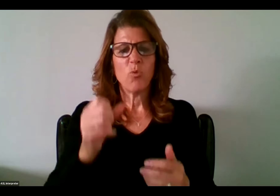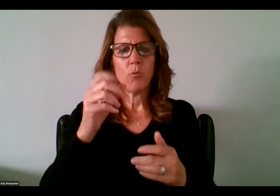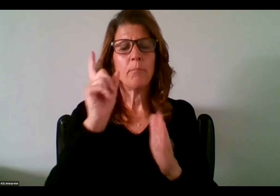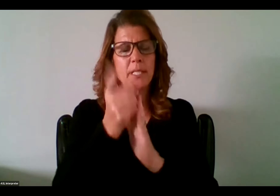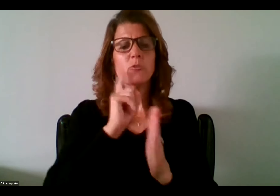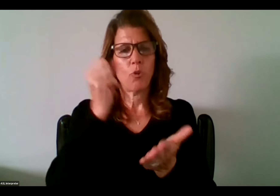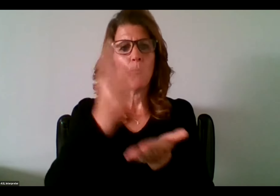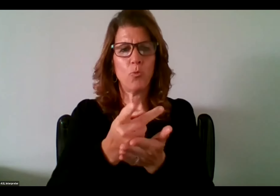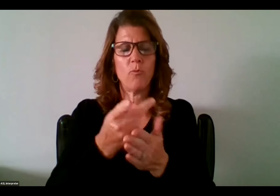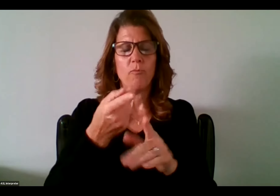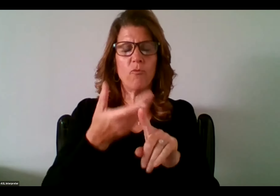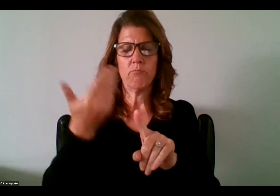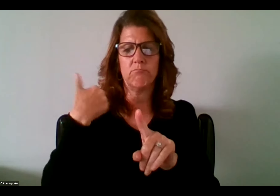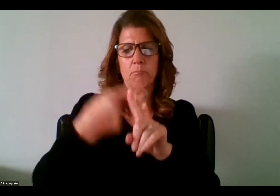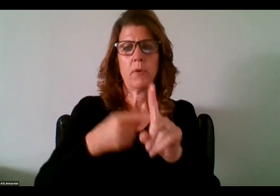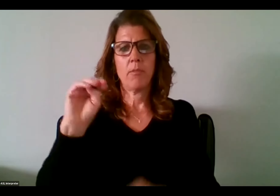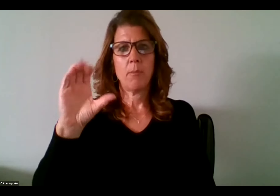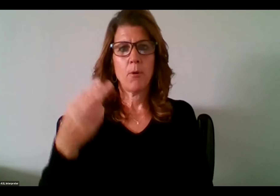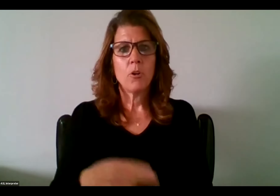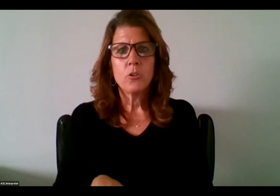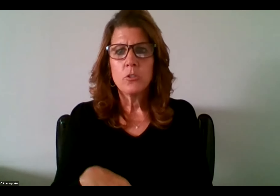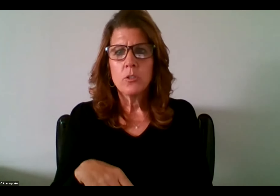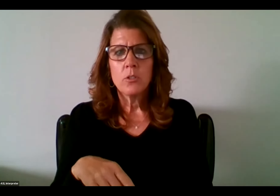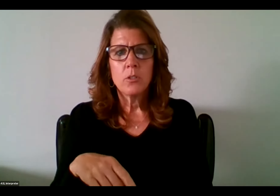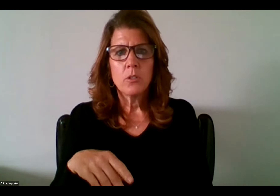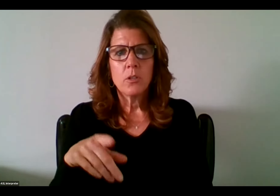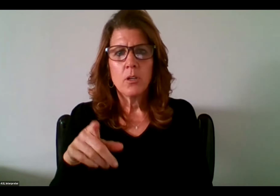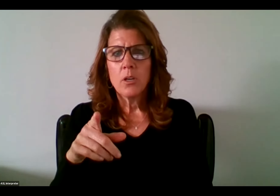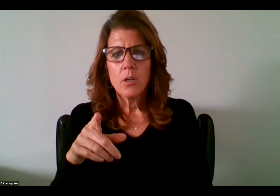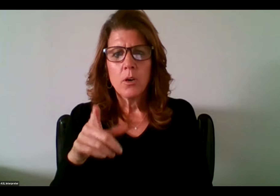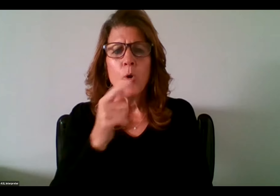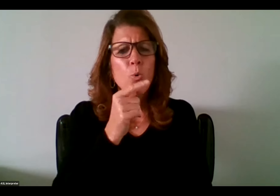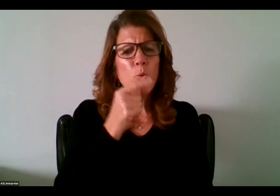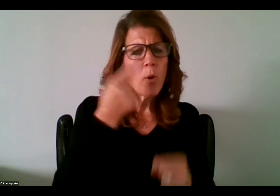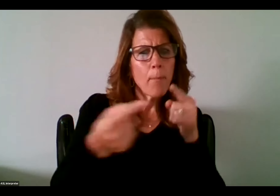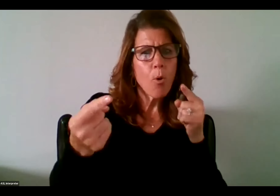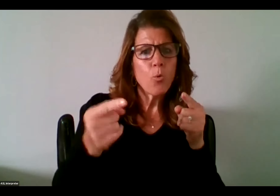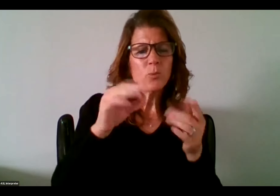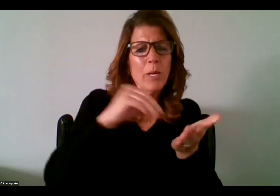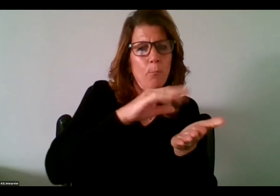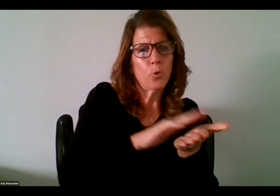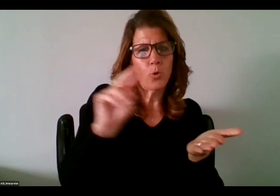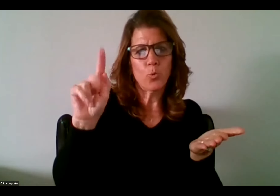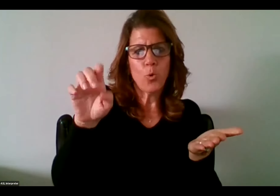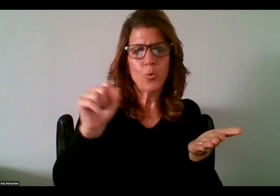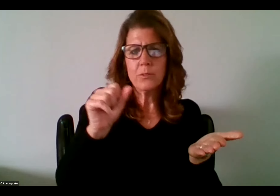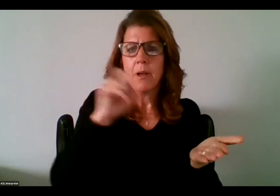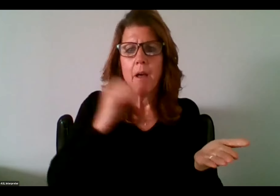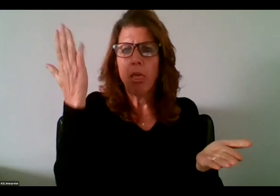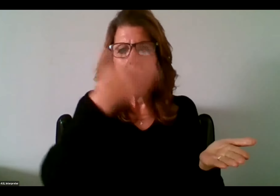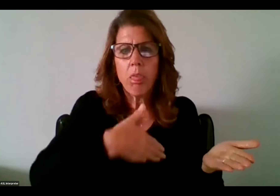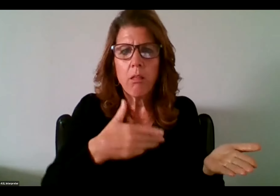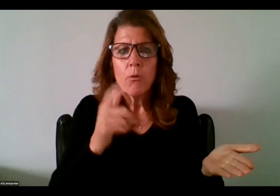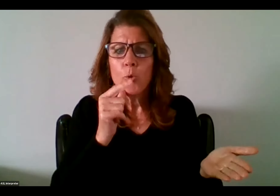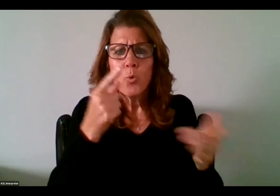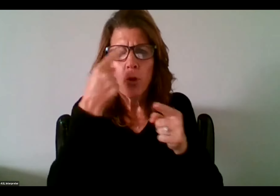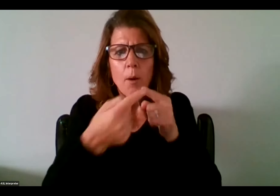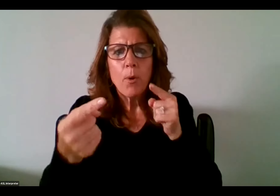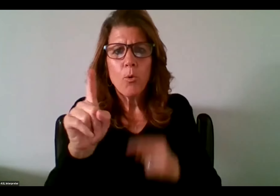Justin, can you check who opposed for the notes I didn't cash that?